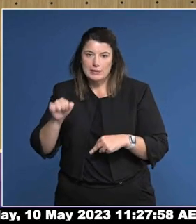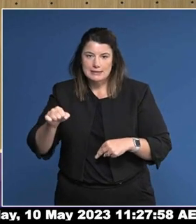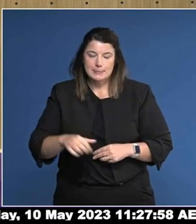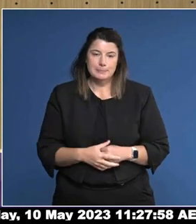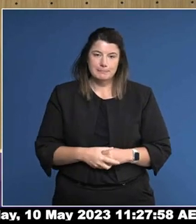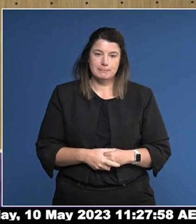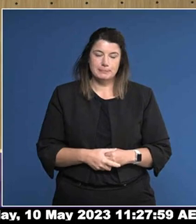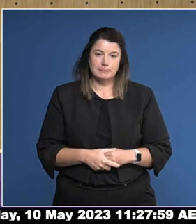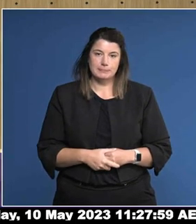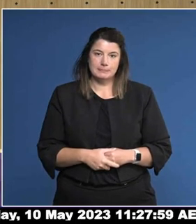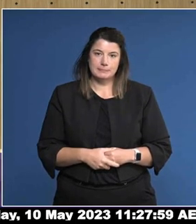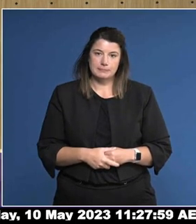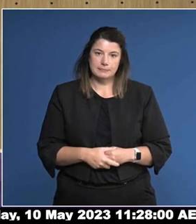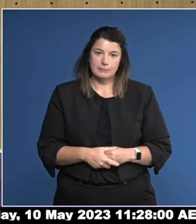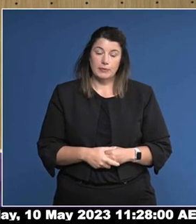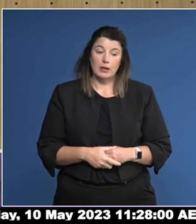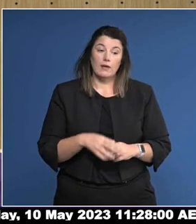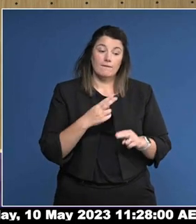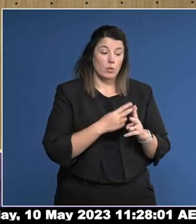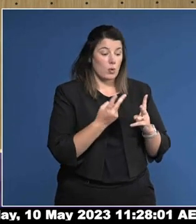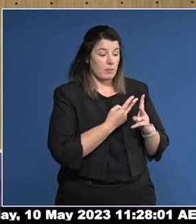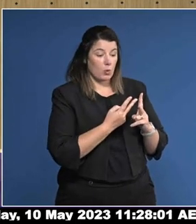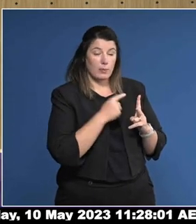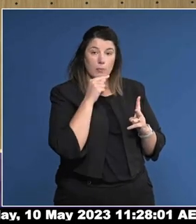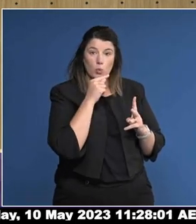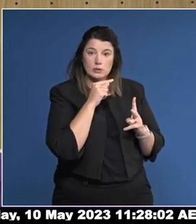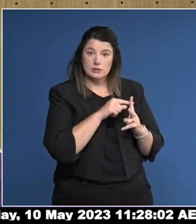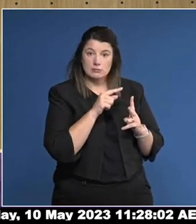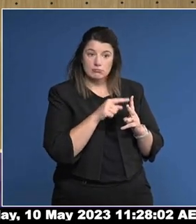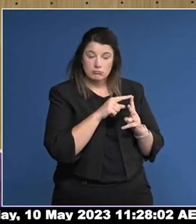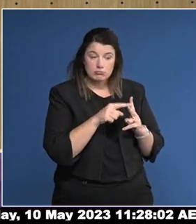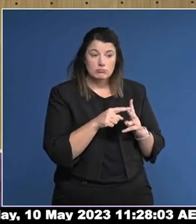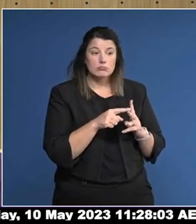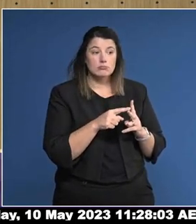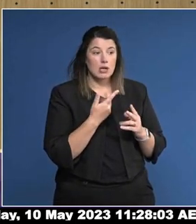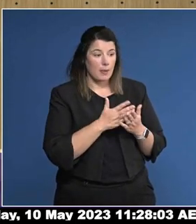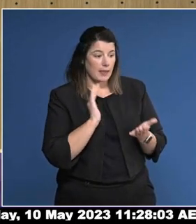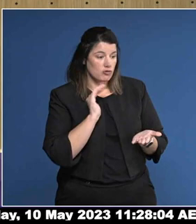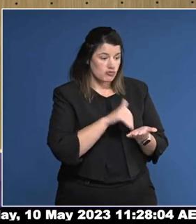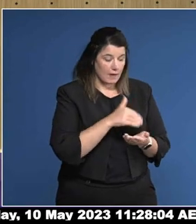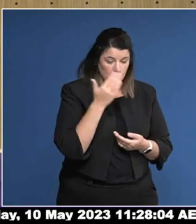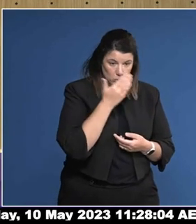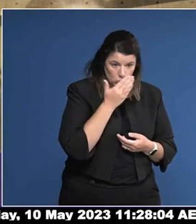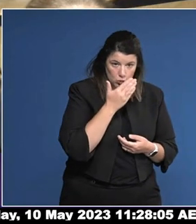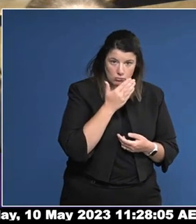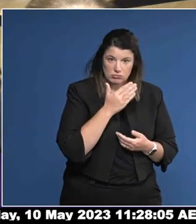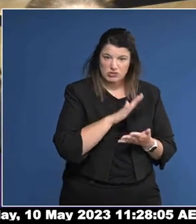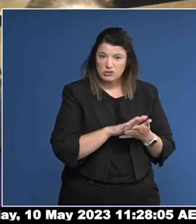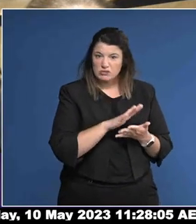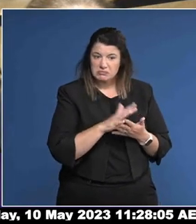In terms of Kaleb and Jonathon, how they presented to school over many years